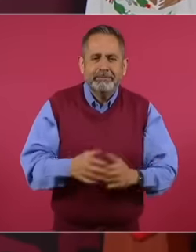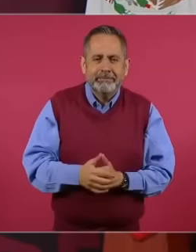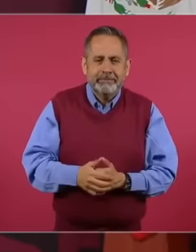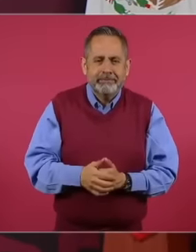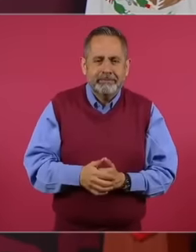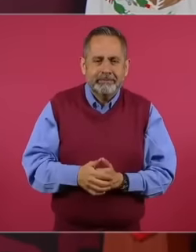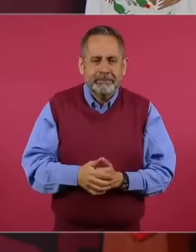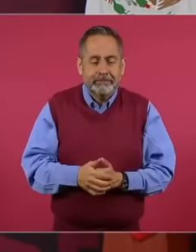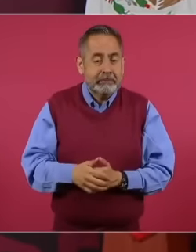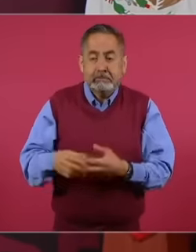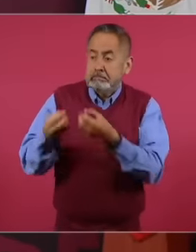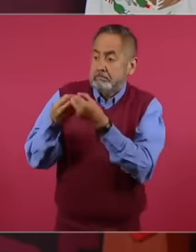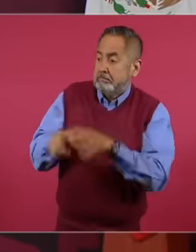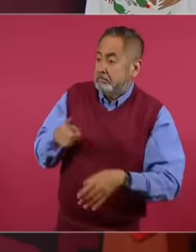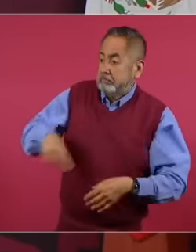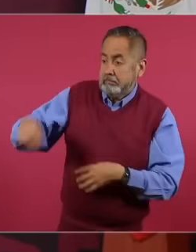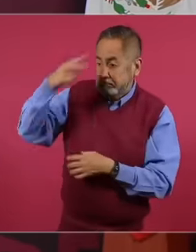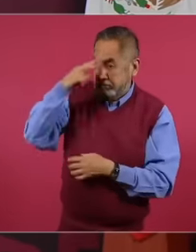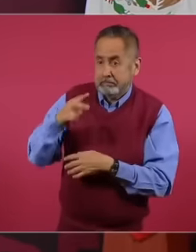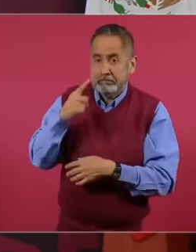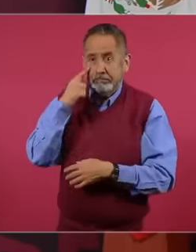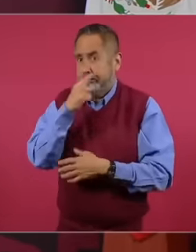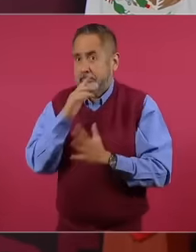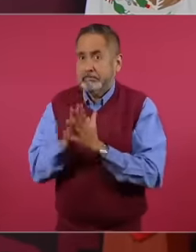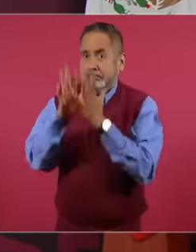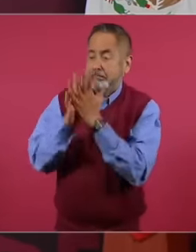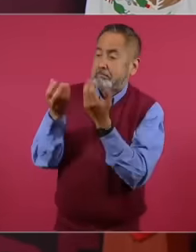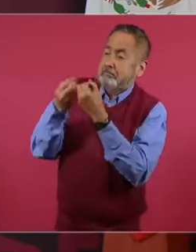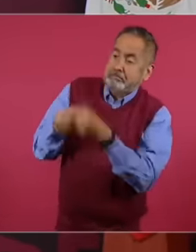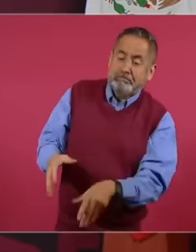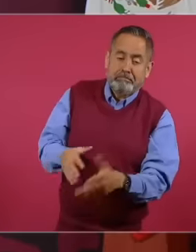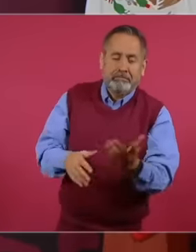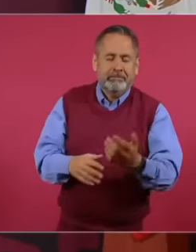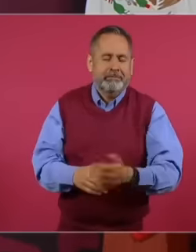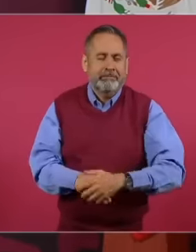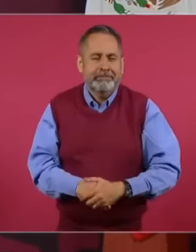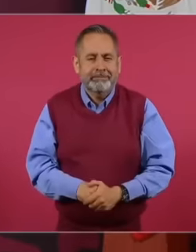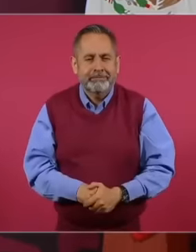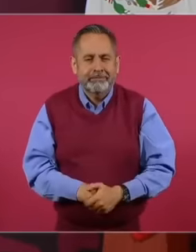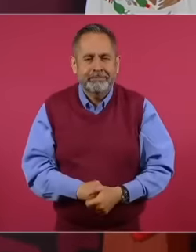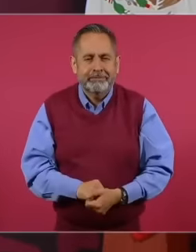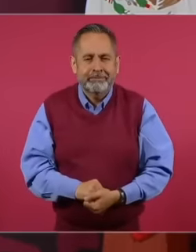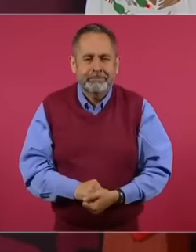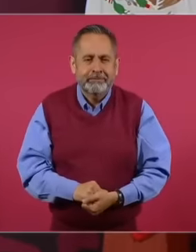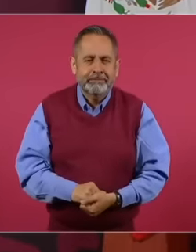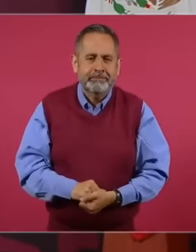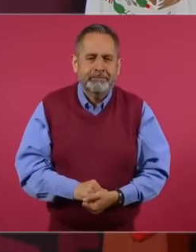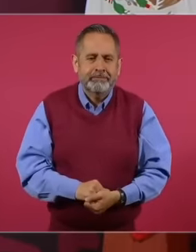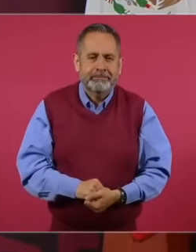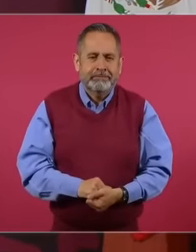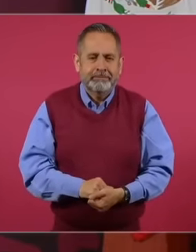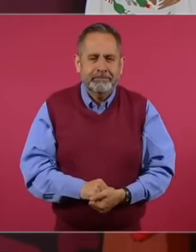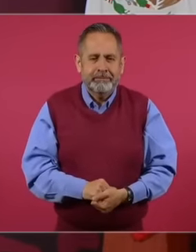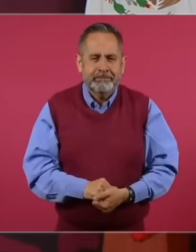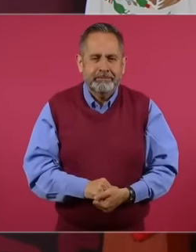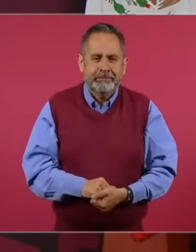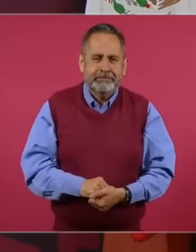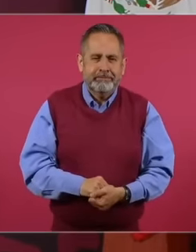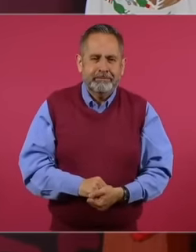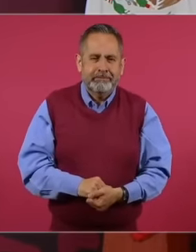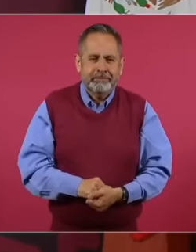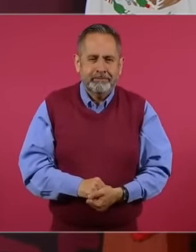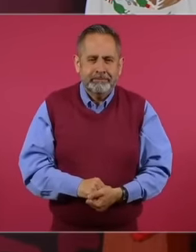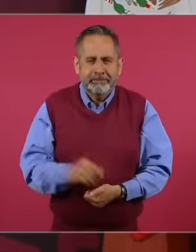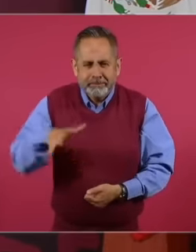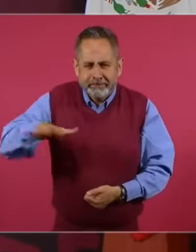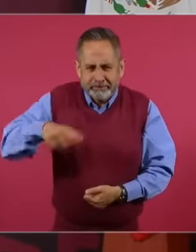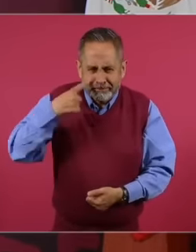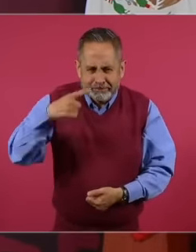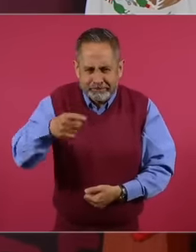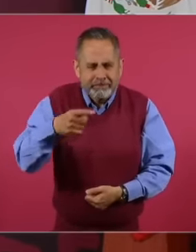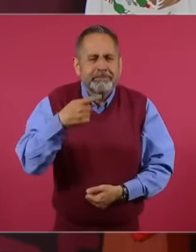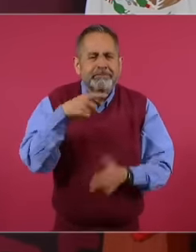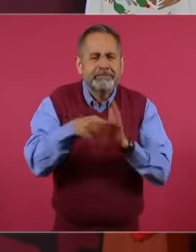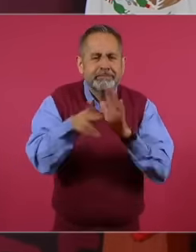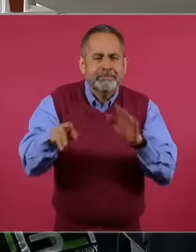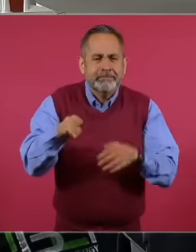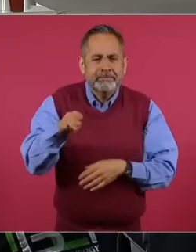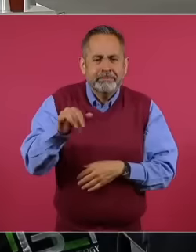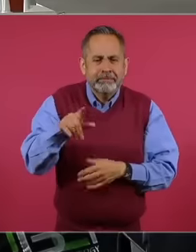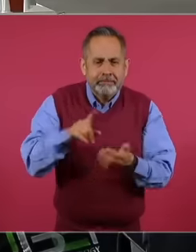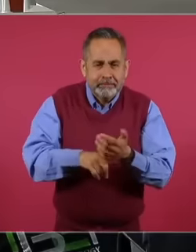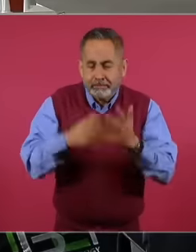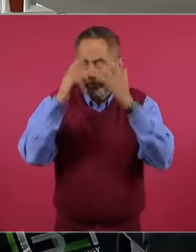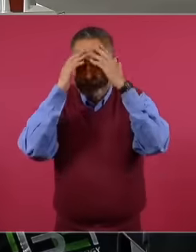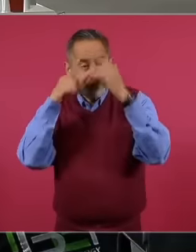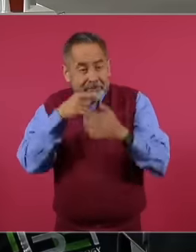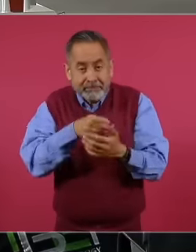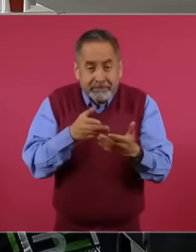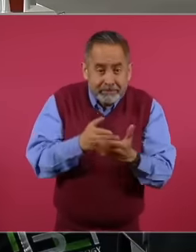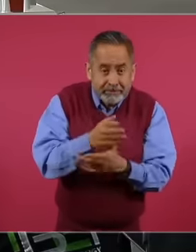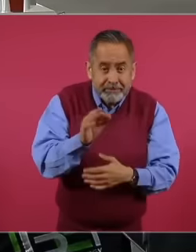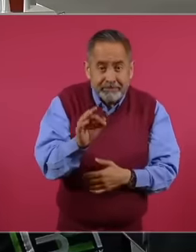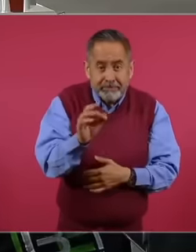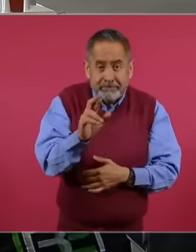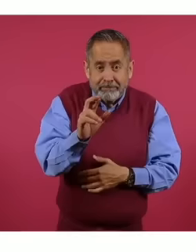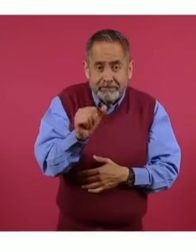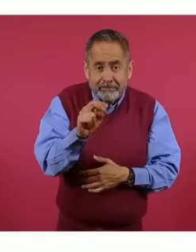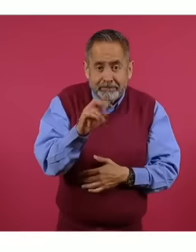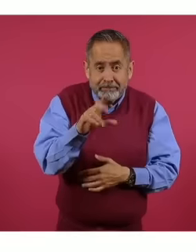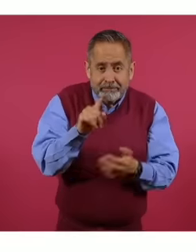democracy to see that one from Millennium until Francisco left Ambassadors of